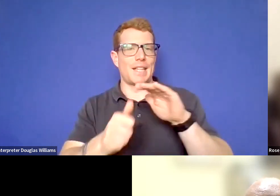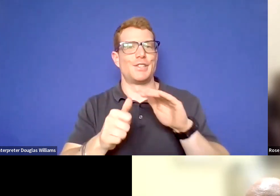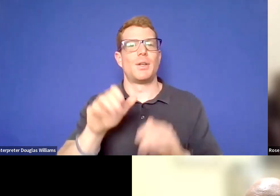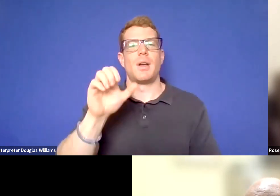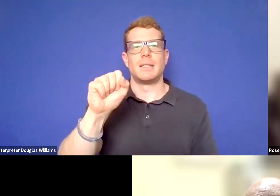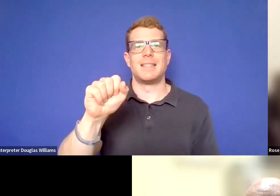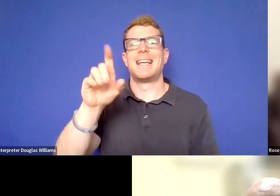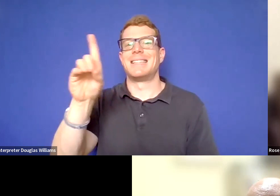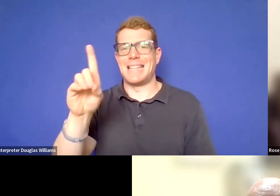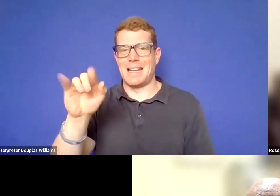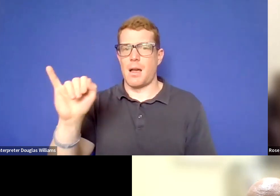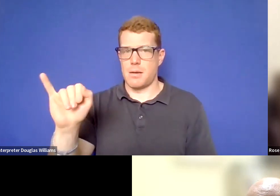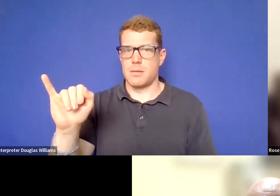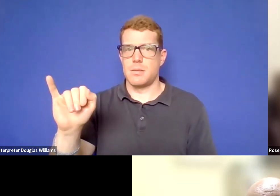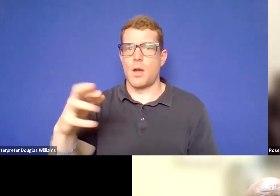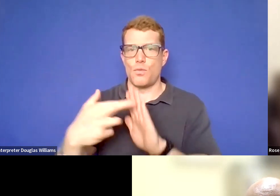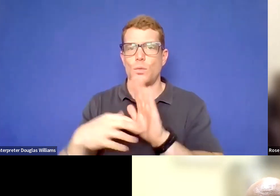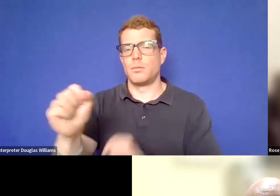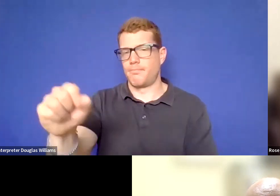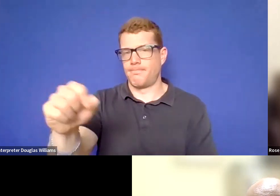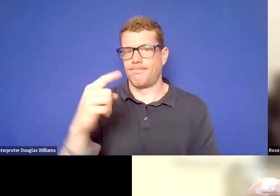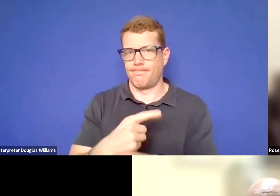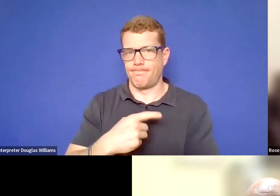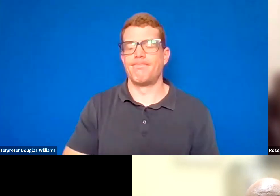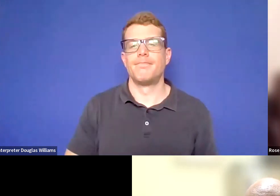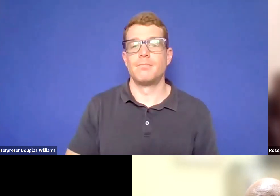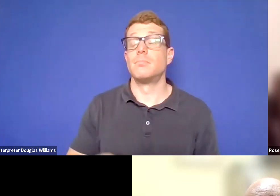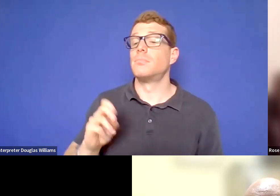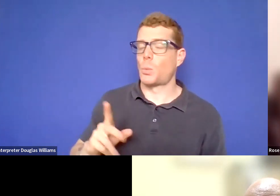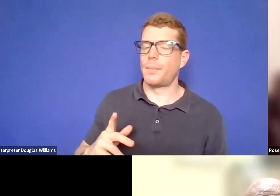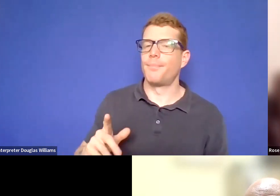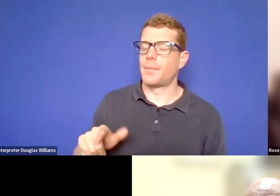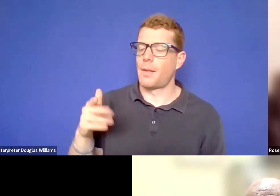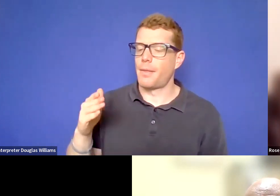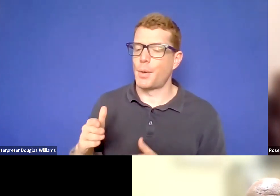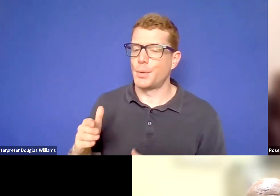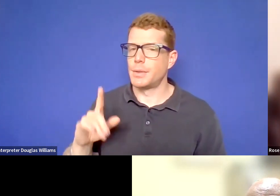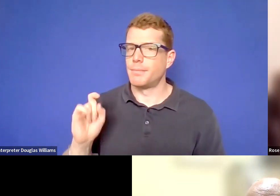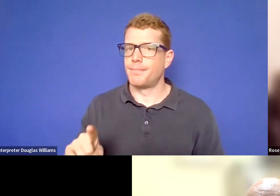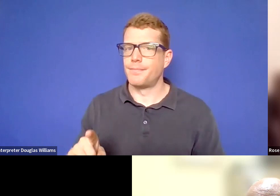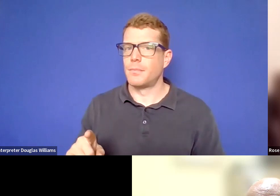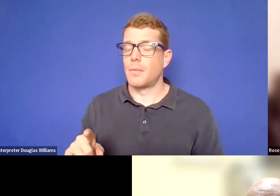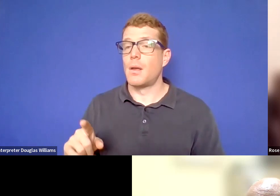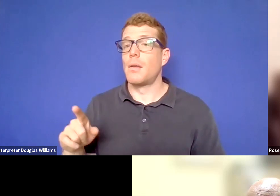Okay, and then I have someone who says that they employ some individuals with this disabilities.